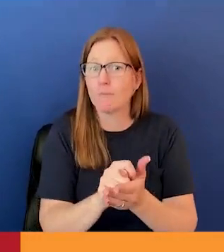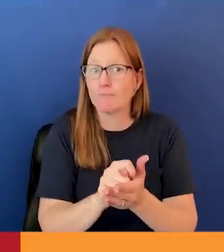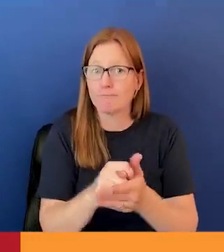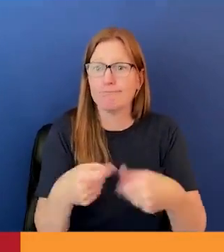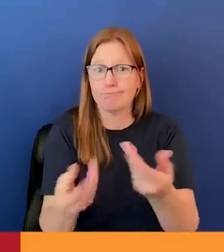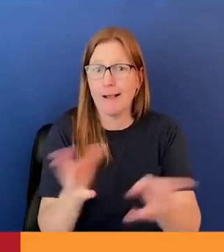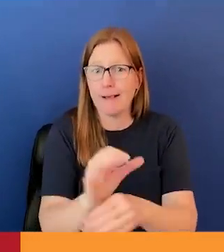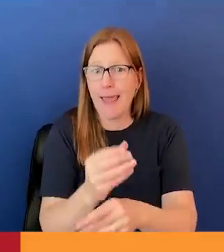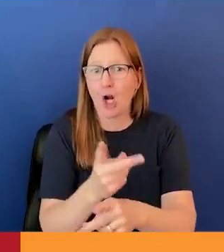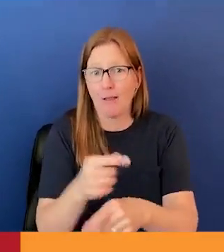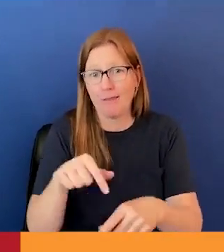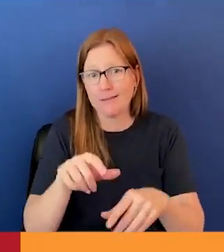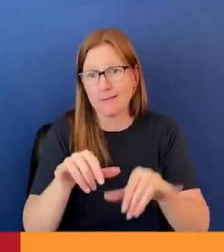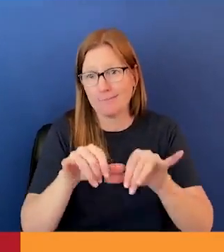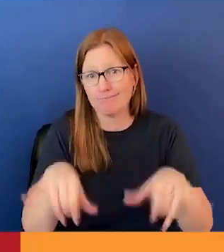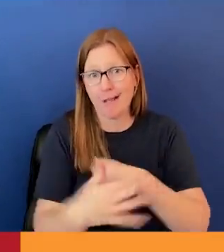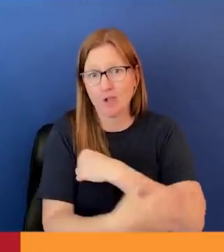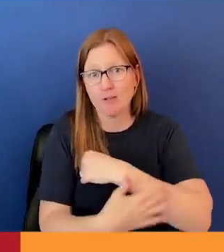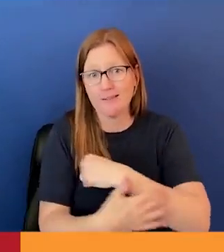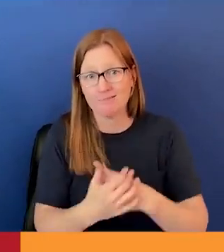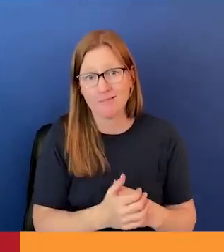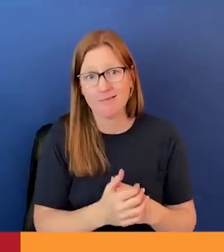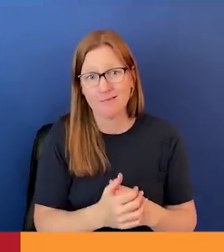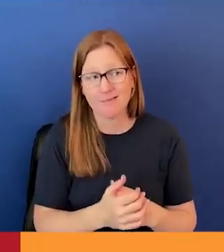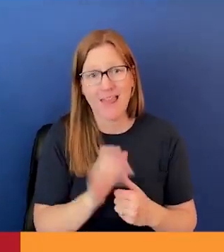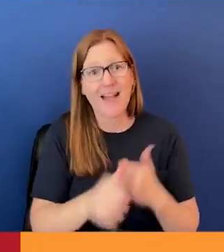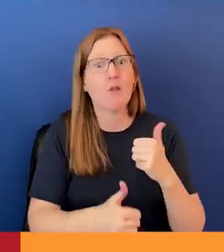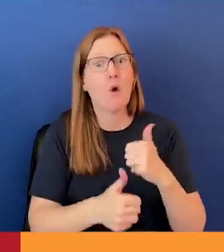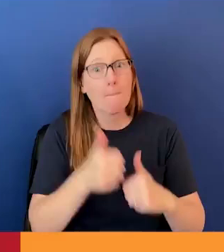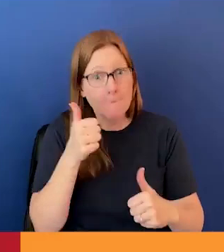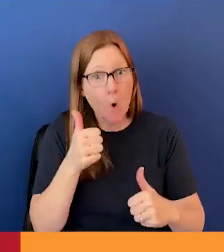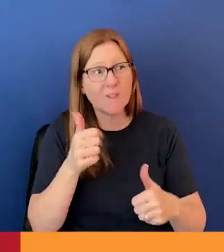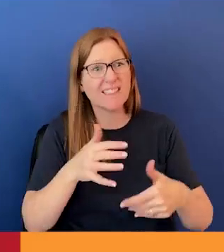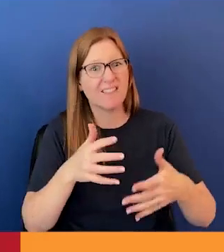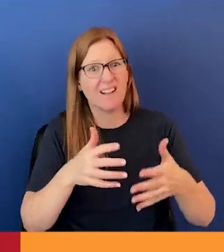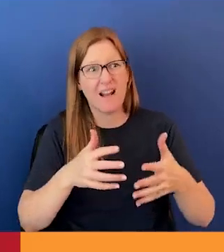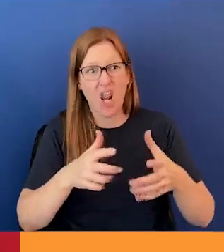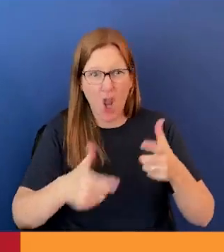it is the most significant force of caregivers in this country.